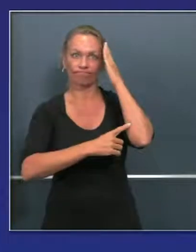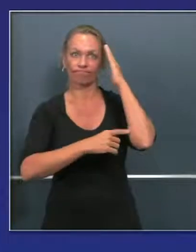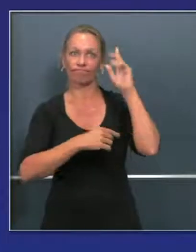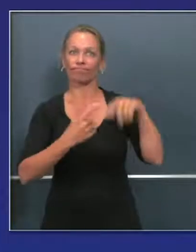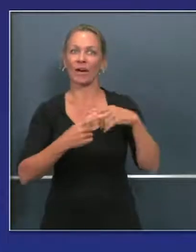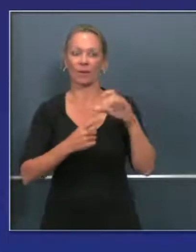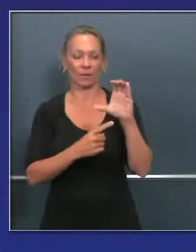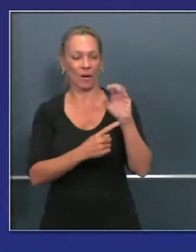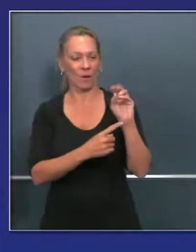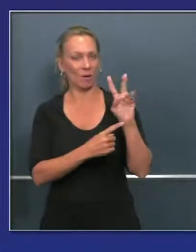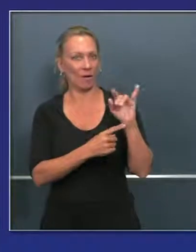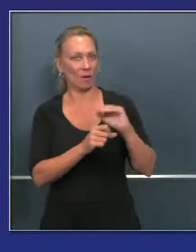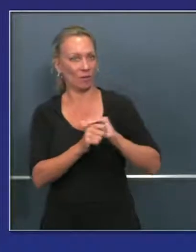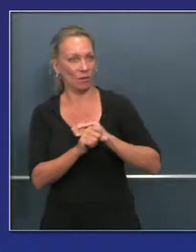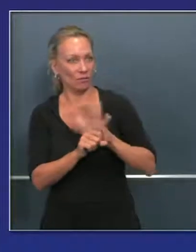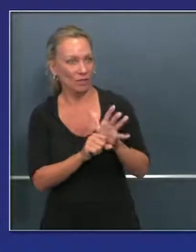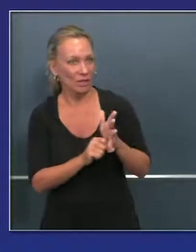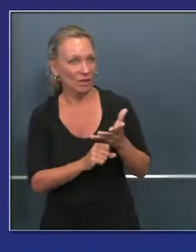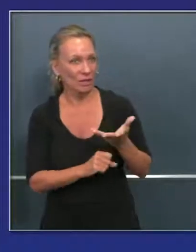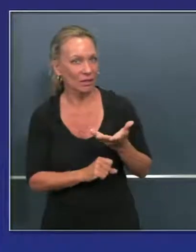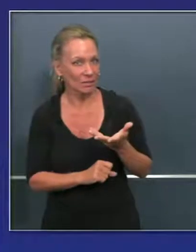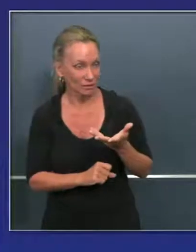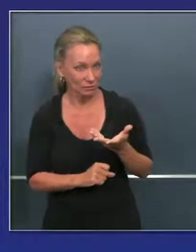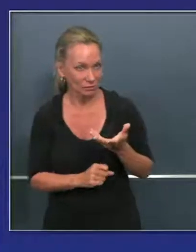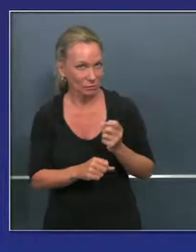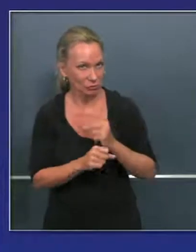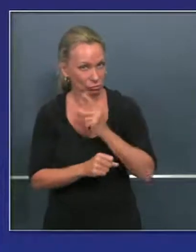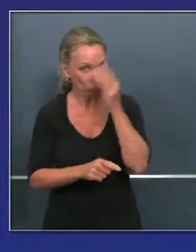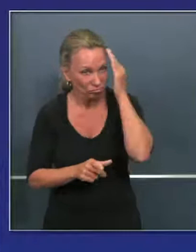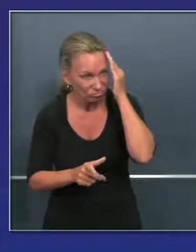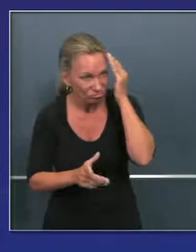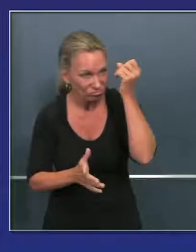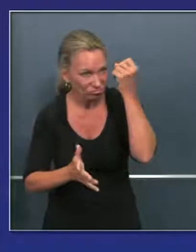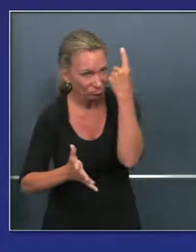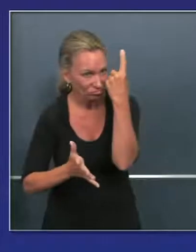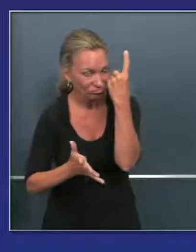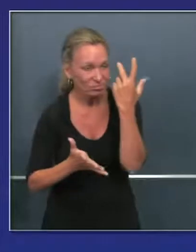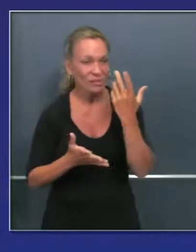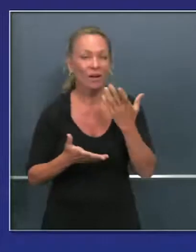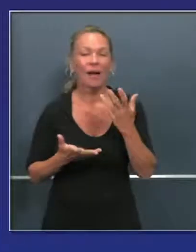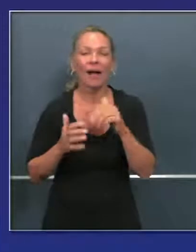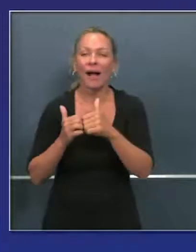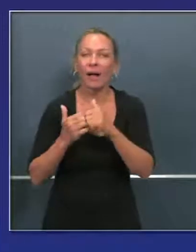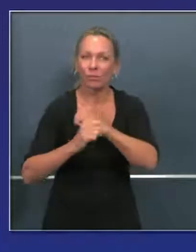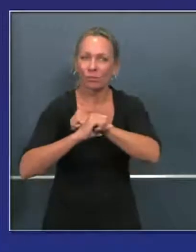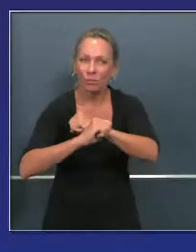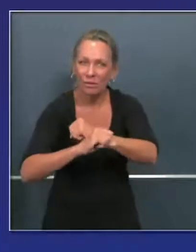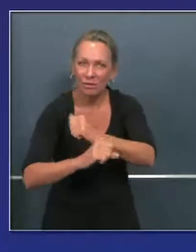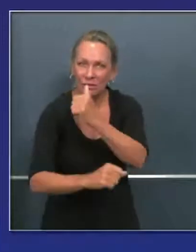the highest rates those most vulnerable and then looking to pause any further new sector opening